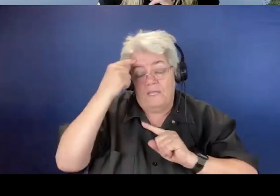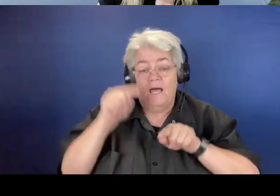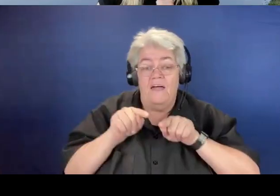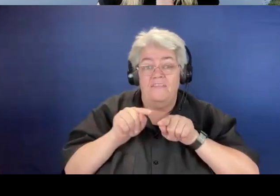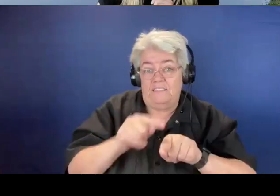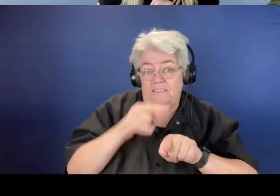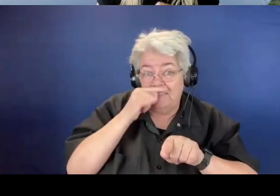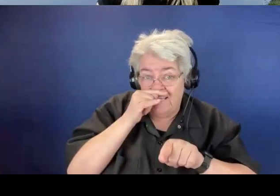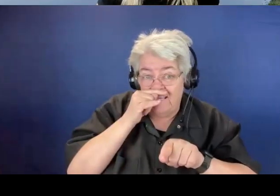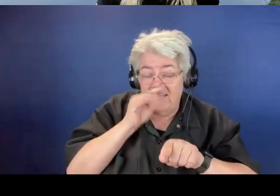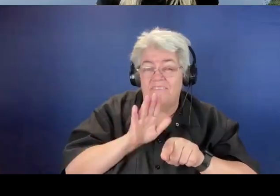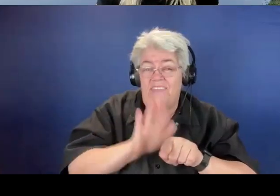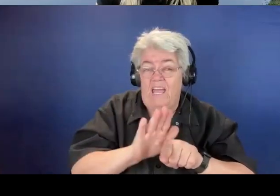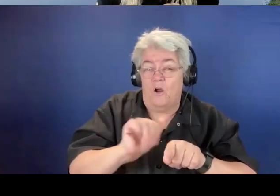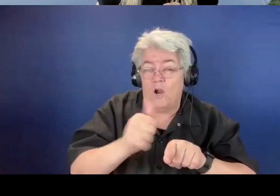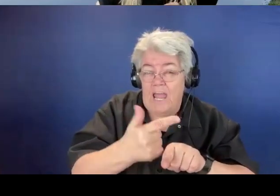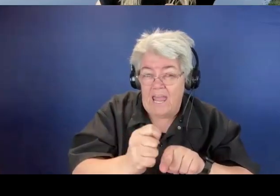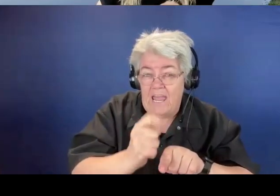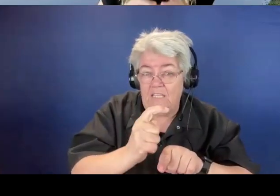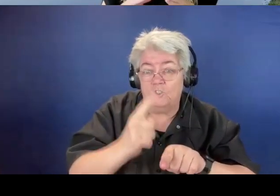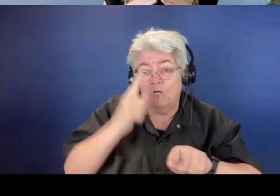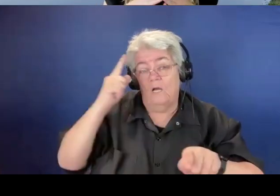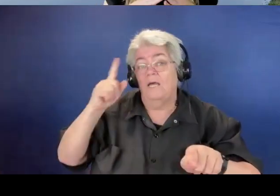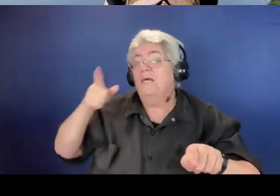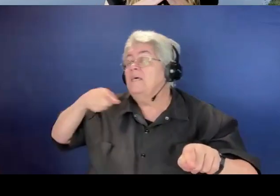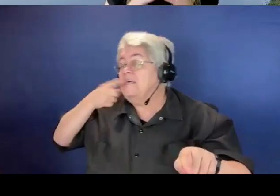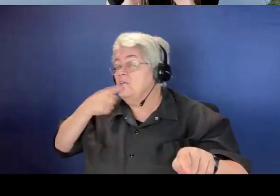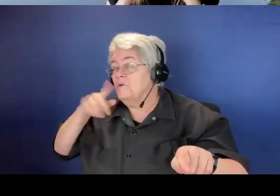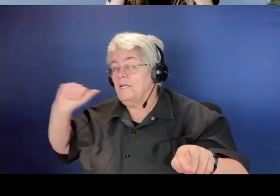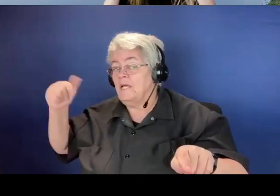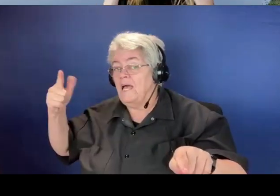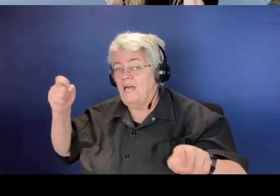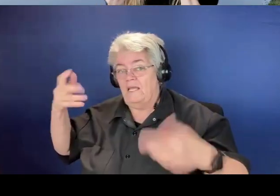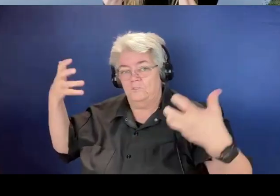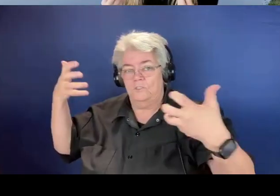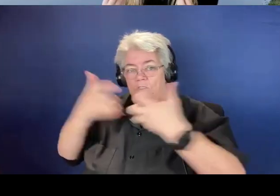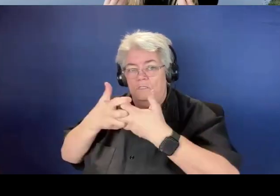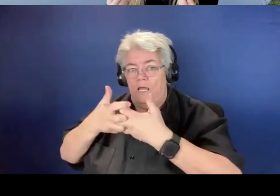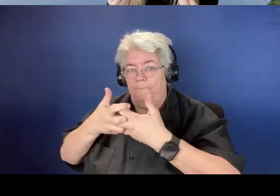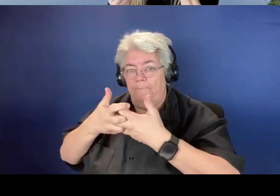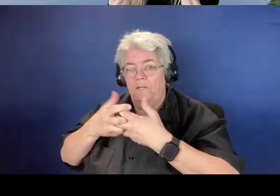So, this is knowing that you want to know how old their hearing is, right?